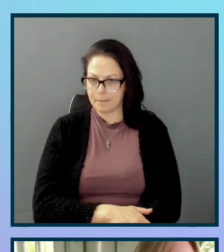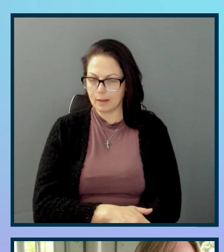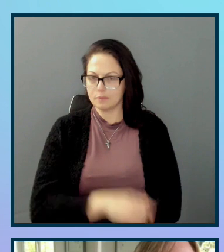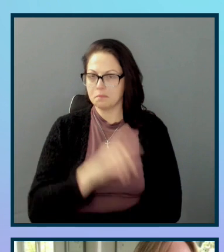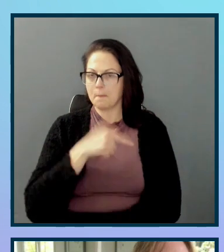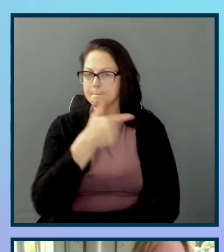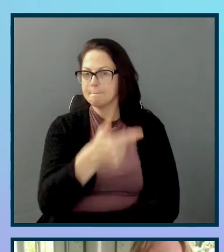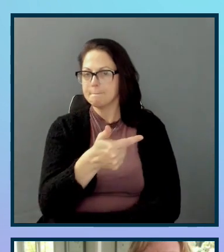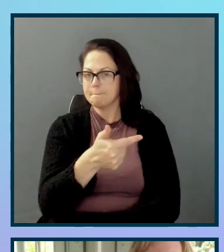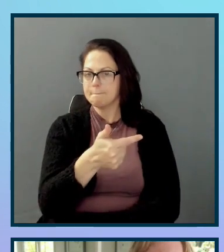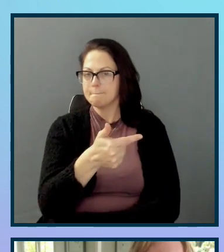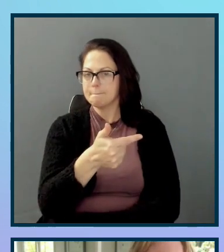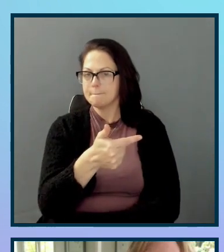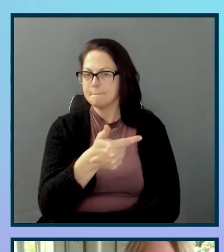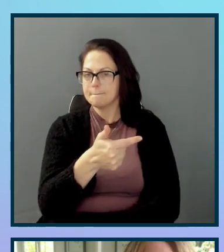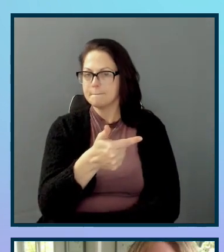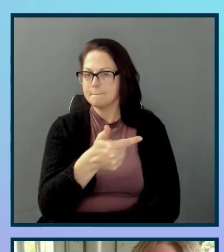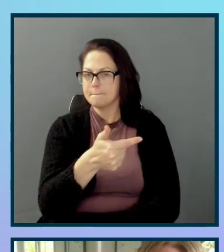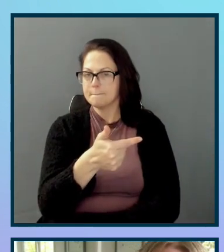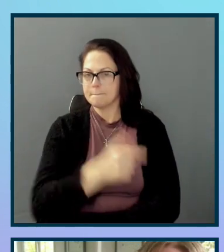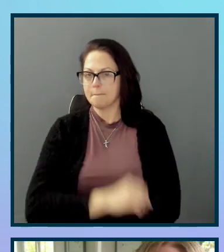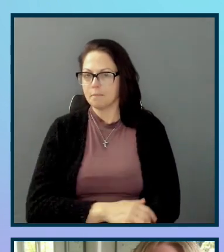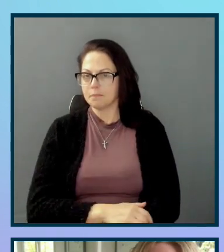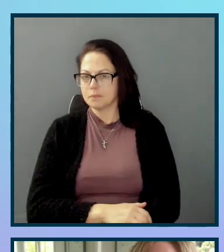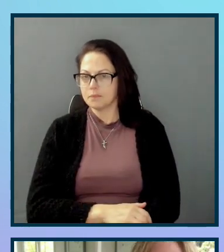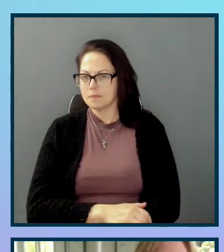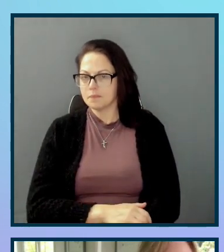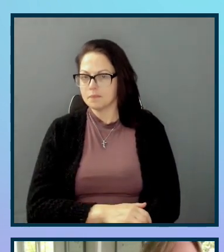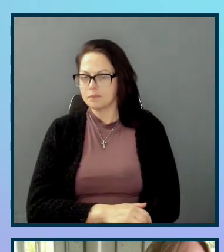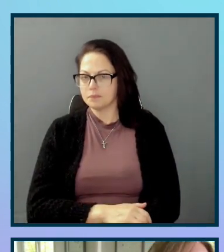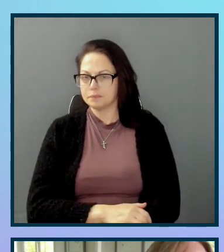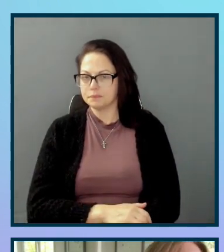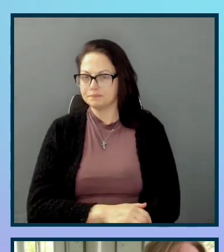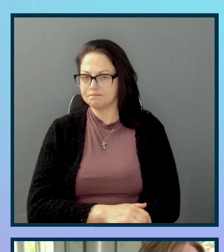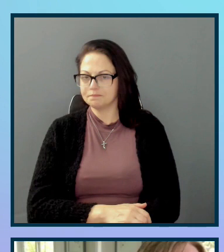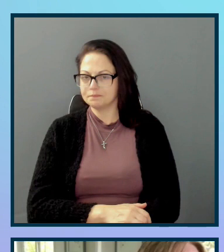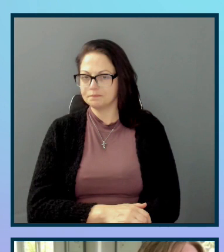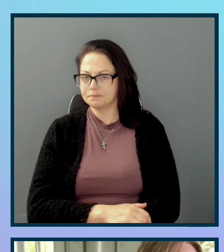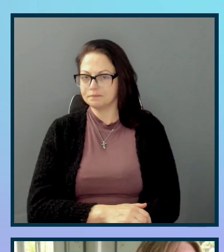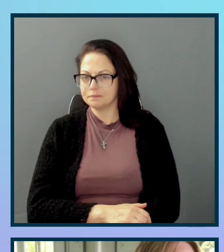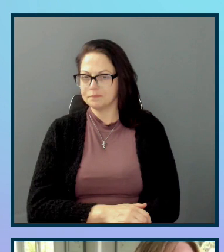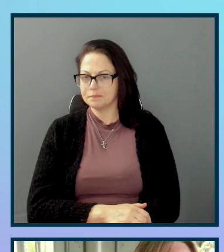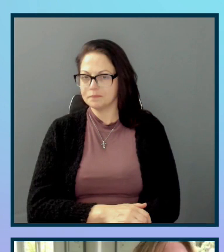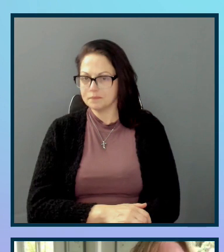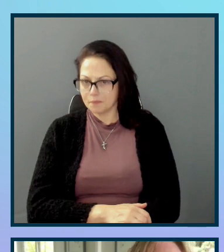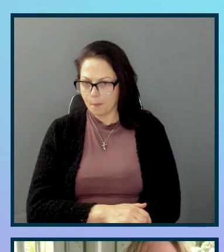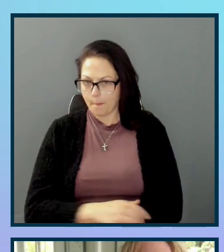you're working in terms of design tokens, where you're abstracting all of these stylistic pieces away.